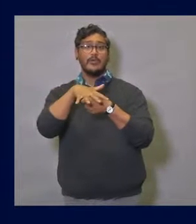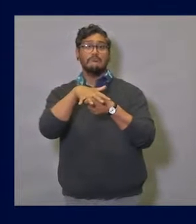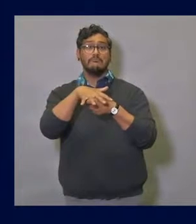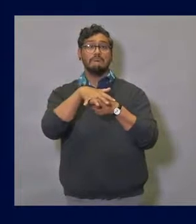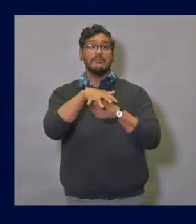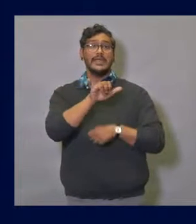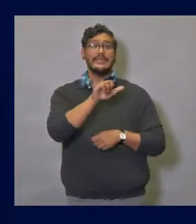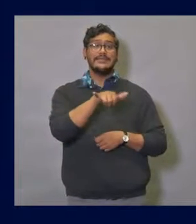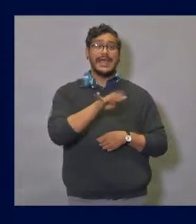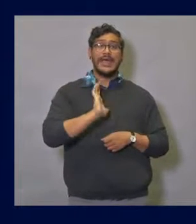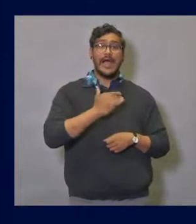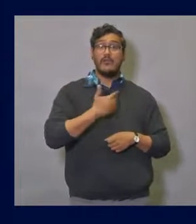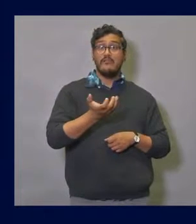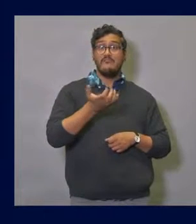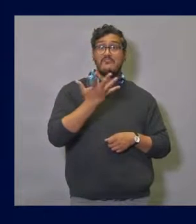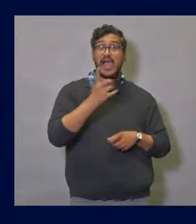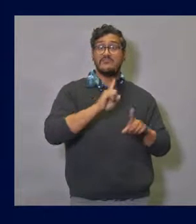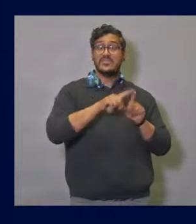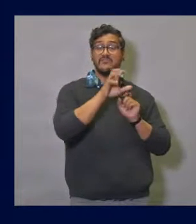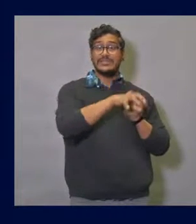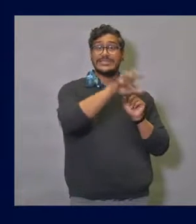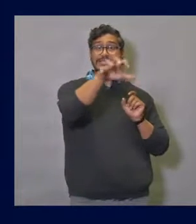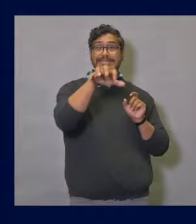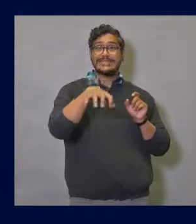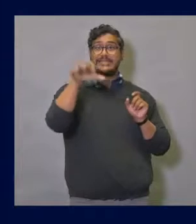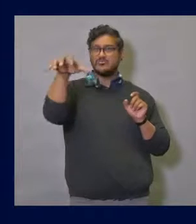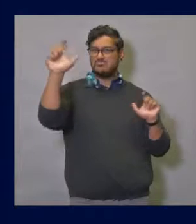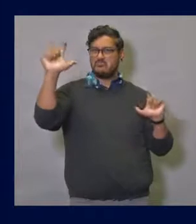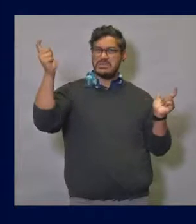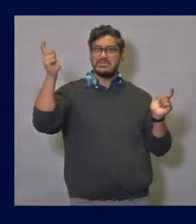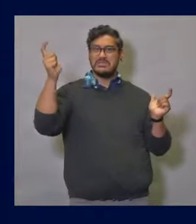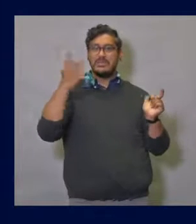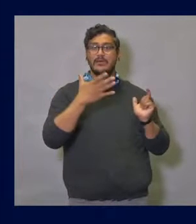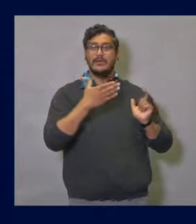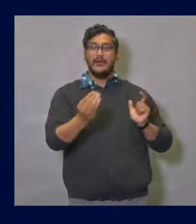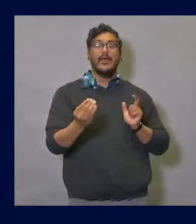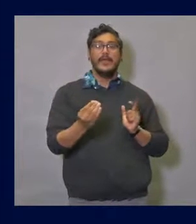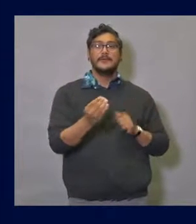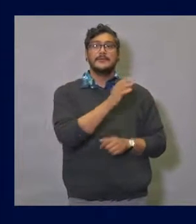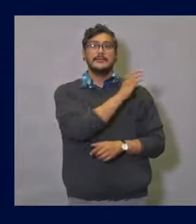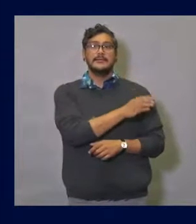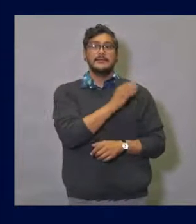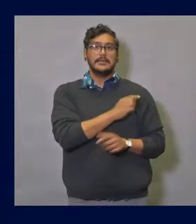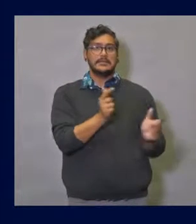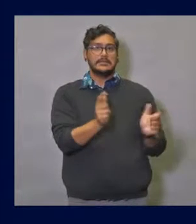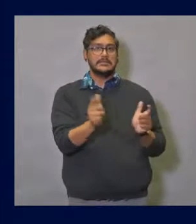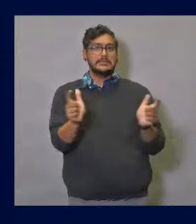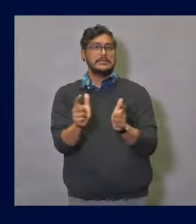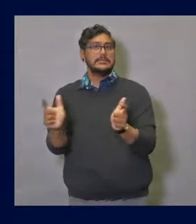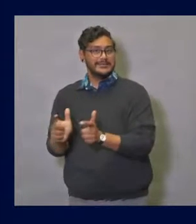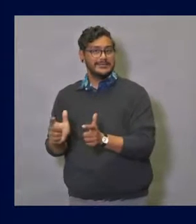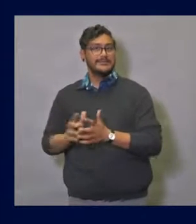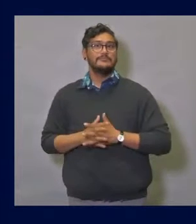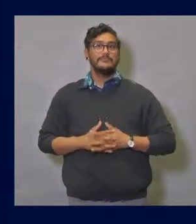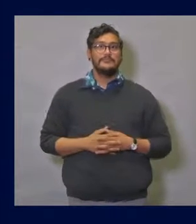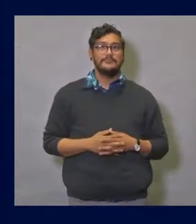VACUNAS POR SECTOR EN LOS